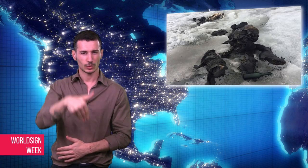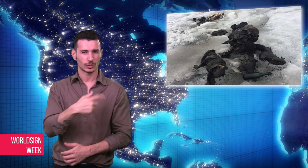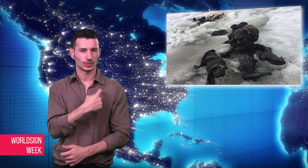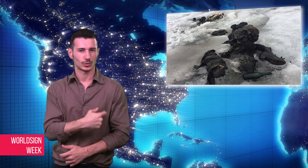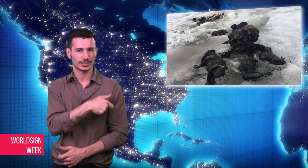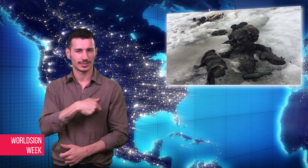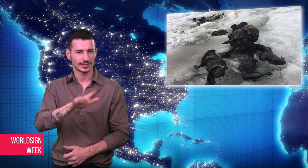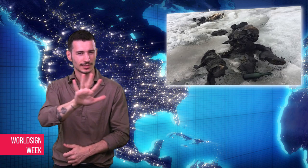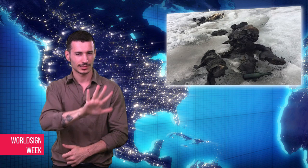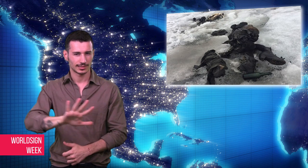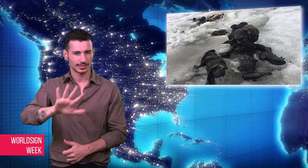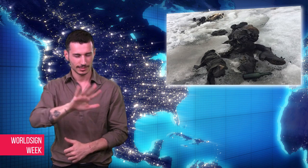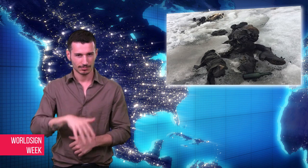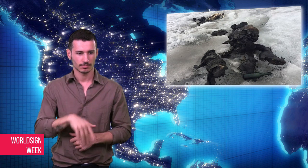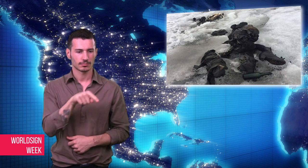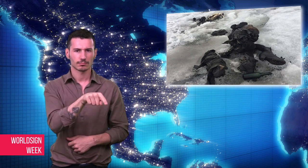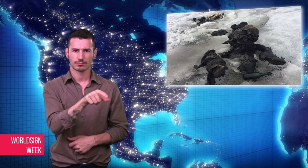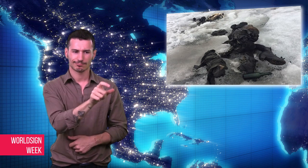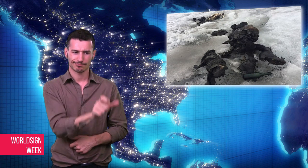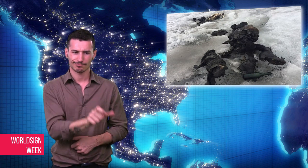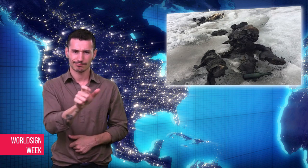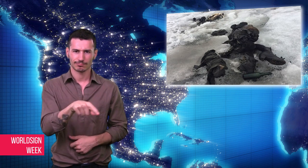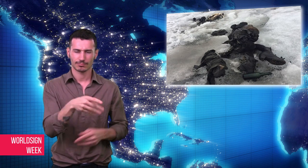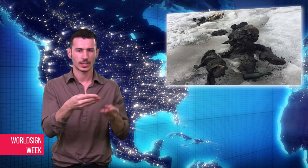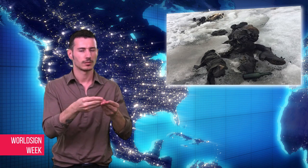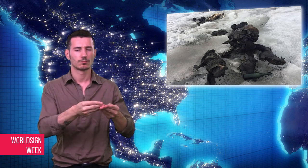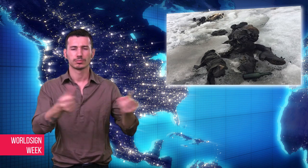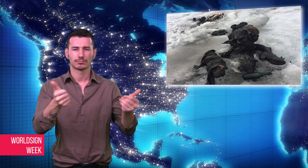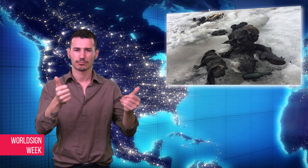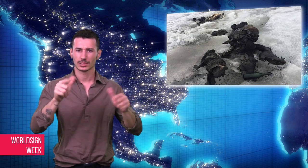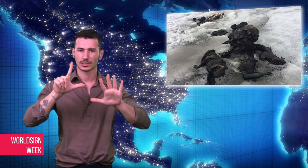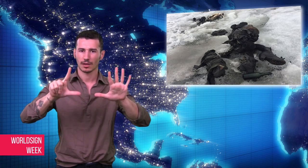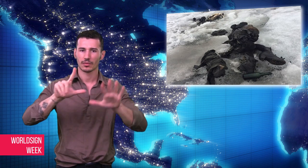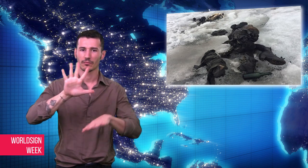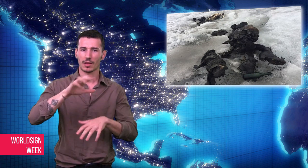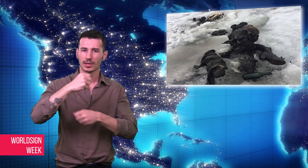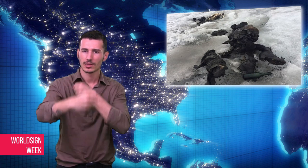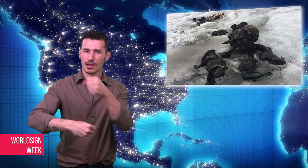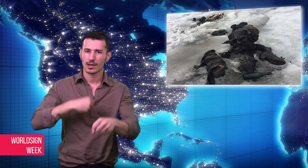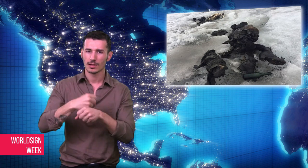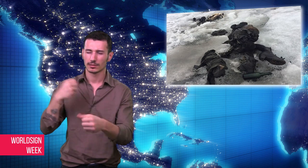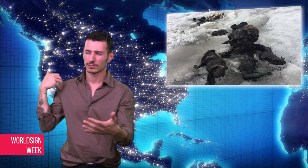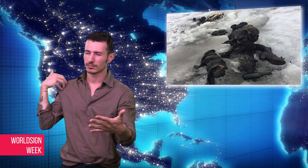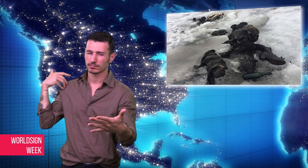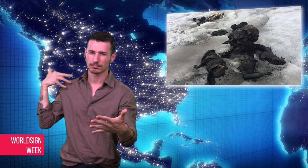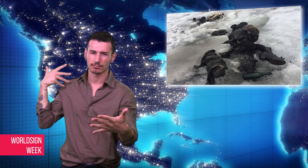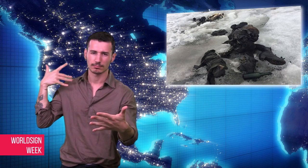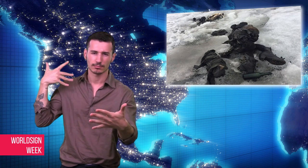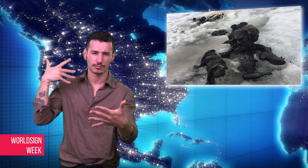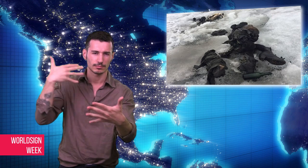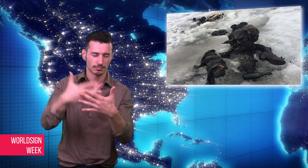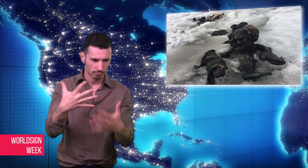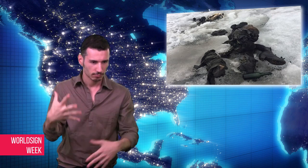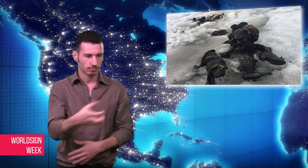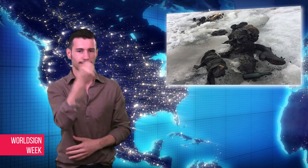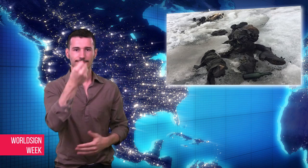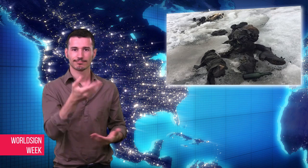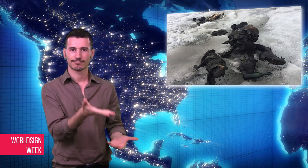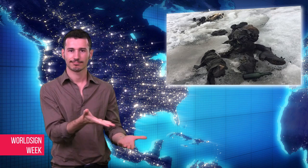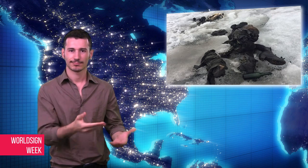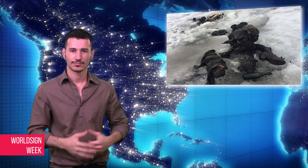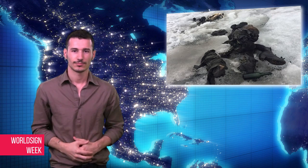they went missing 75 years ago.